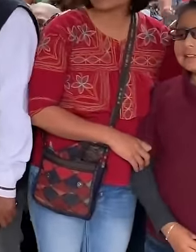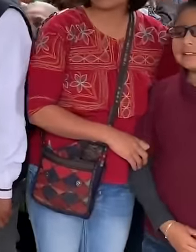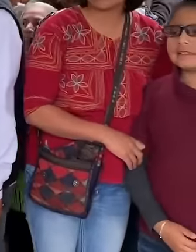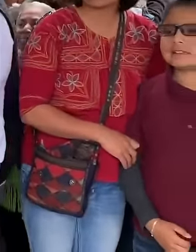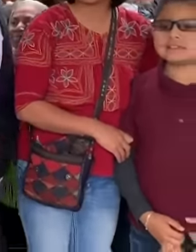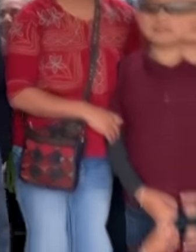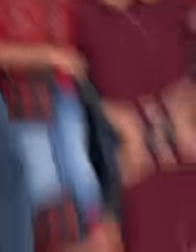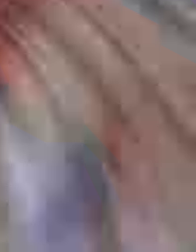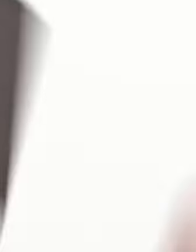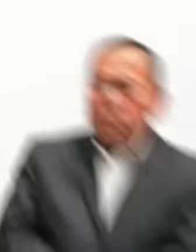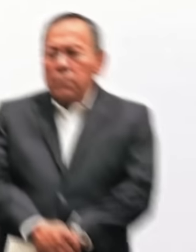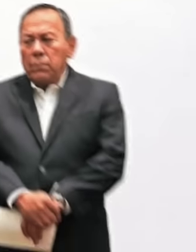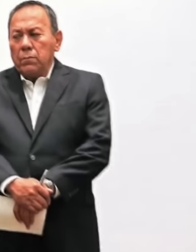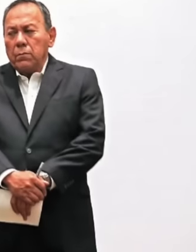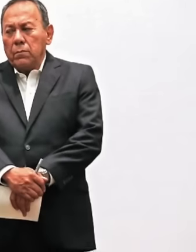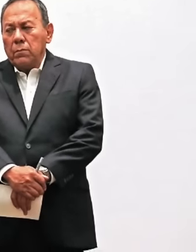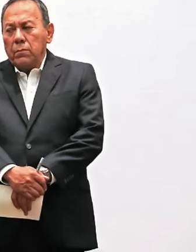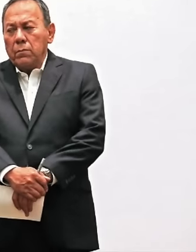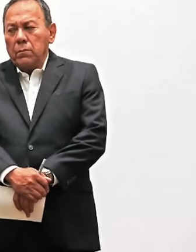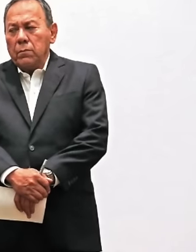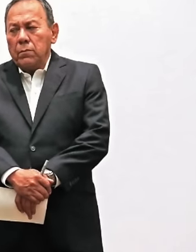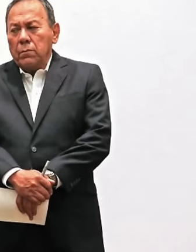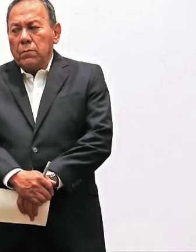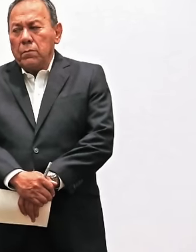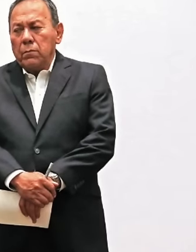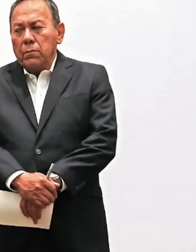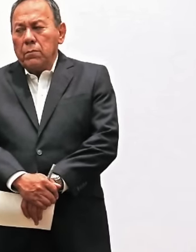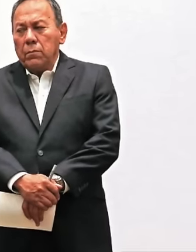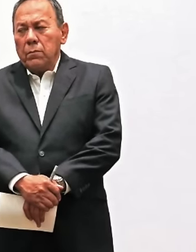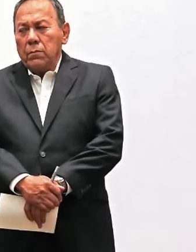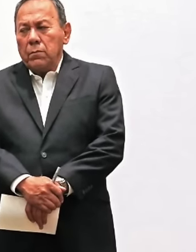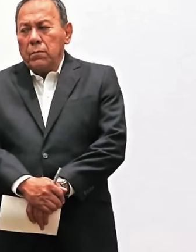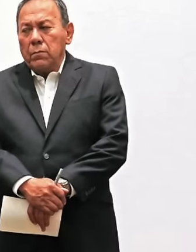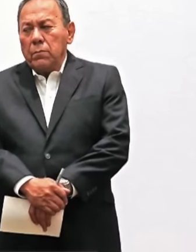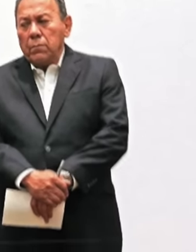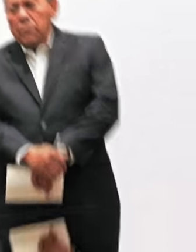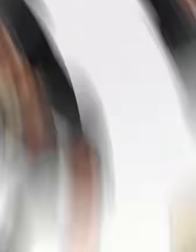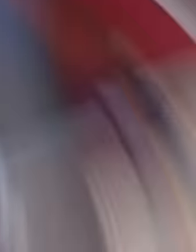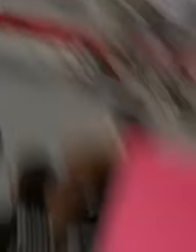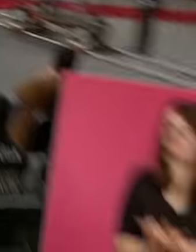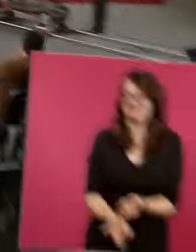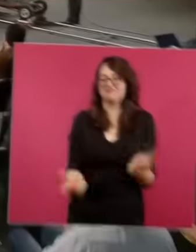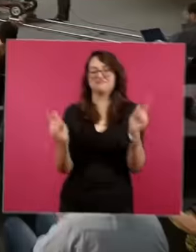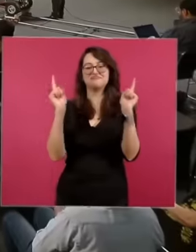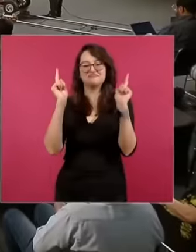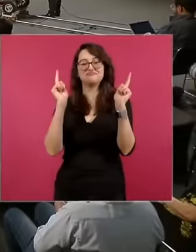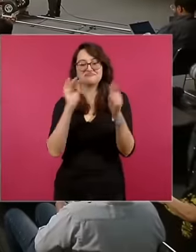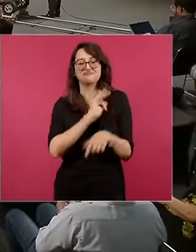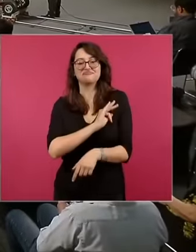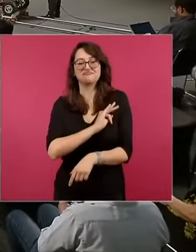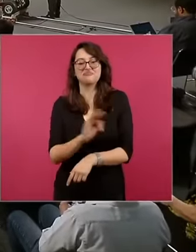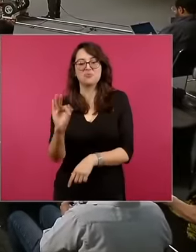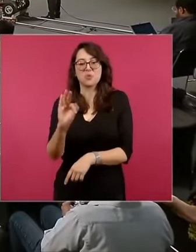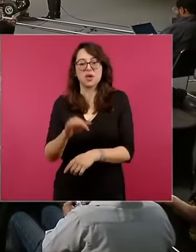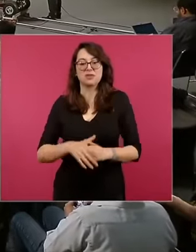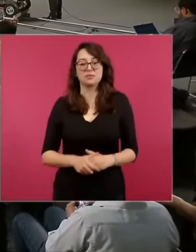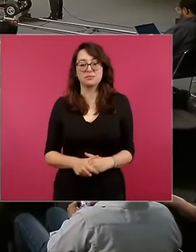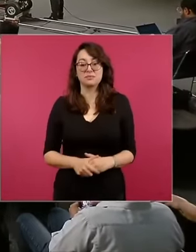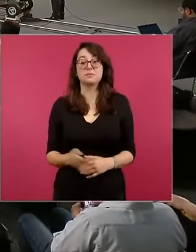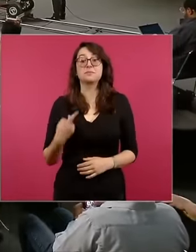those who looted Mexico return again today at the press conference the president